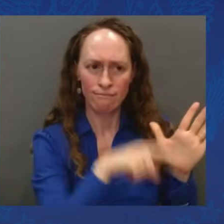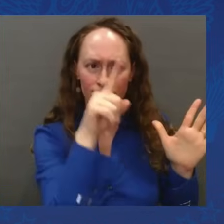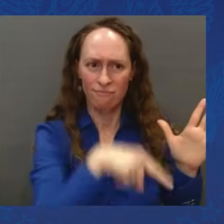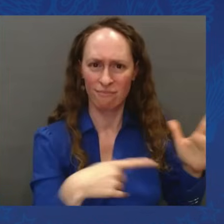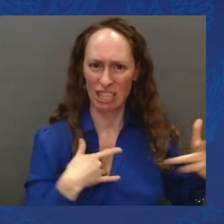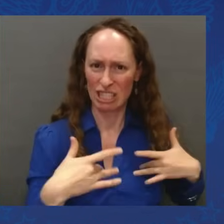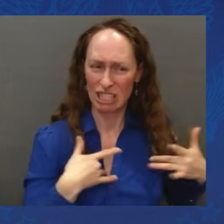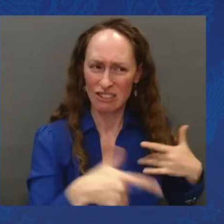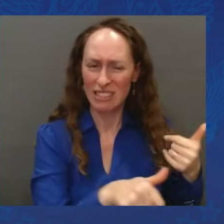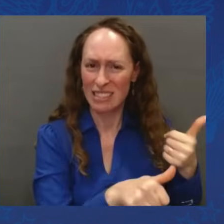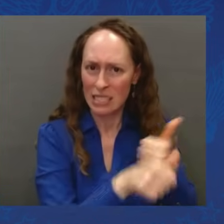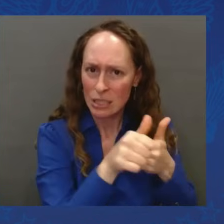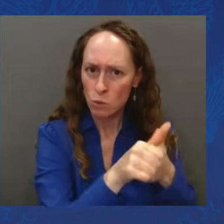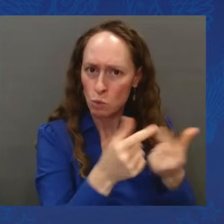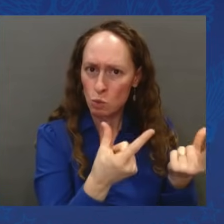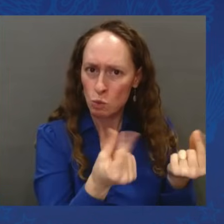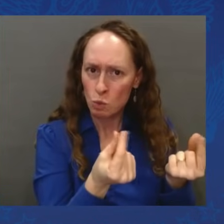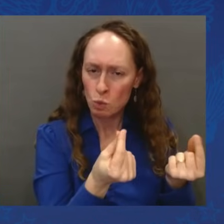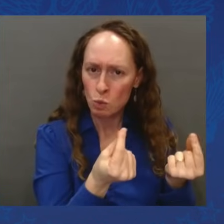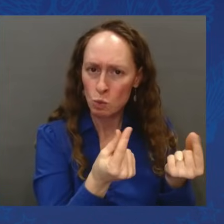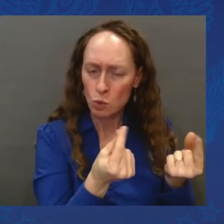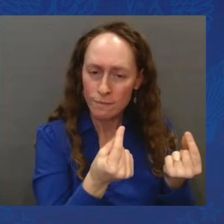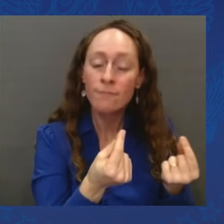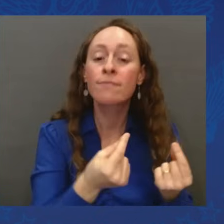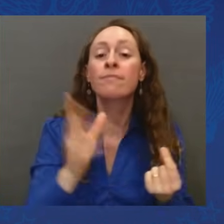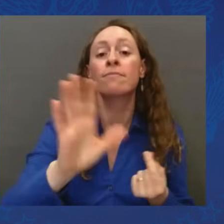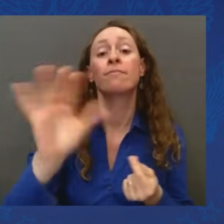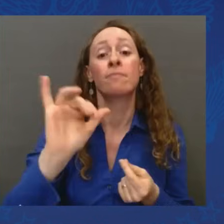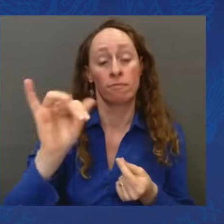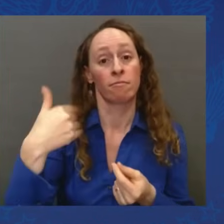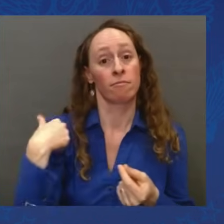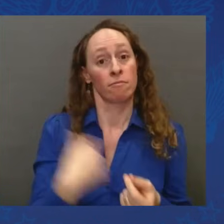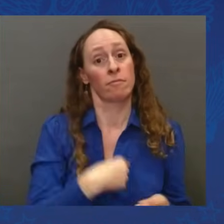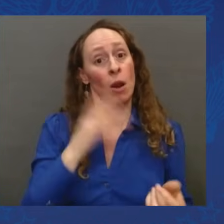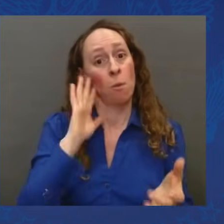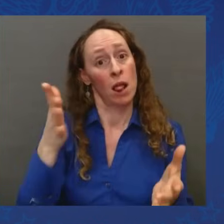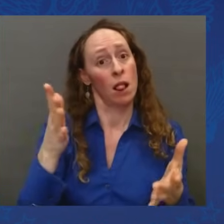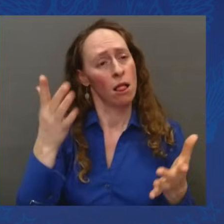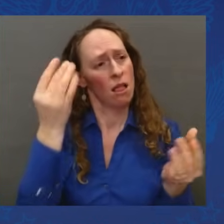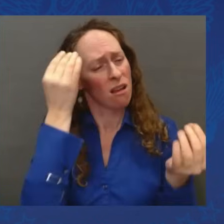to compete vigorously with the PRC. But we'll manage that competition responsibly,